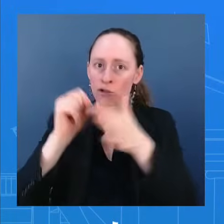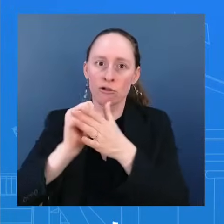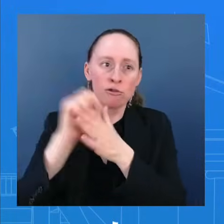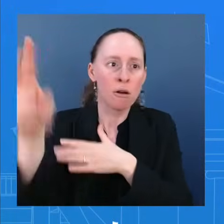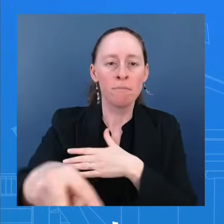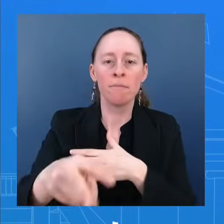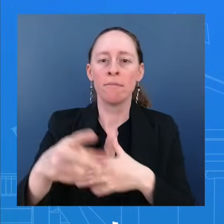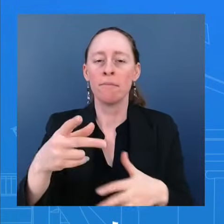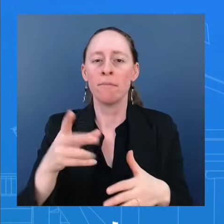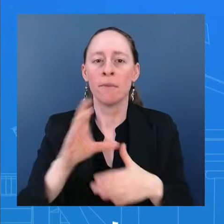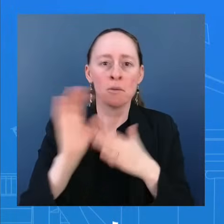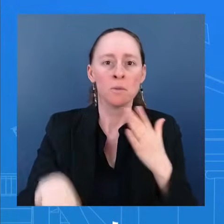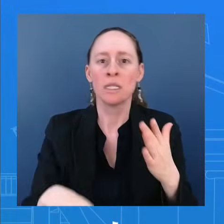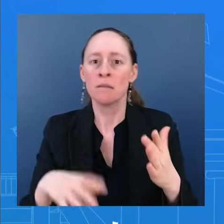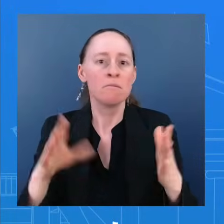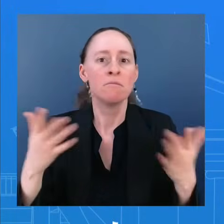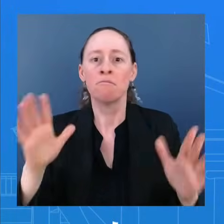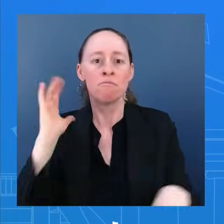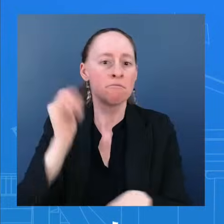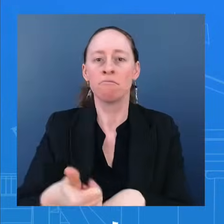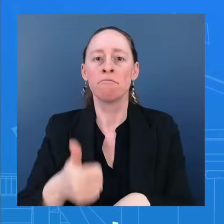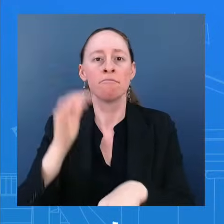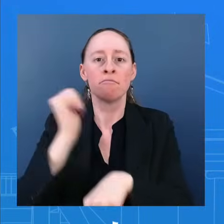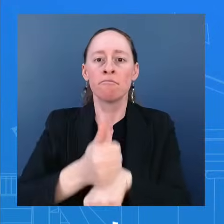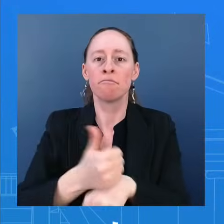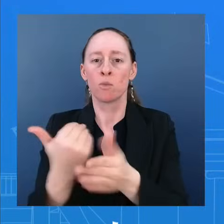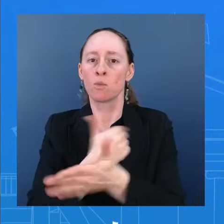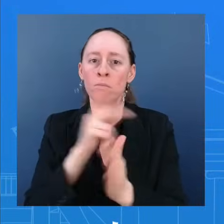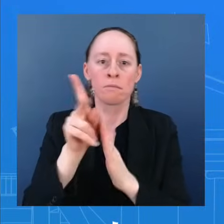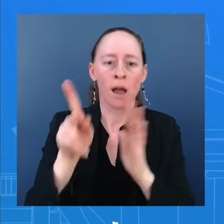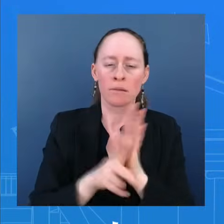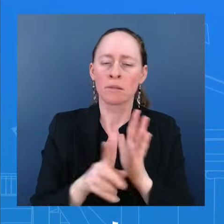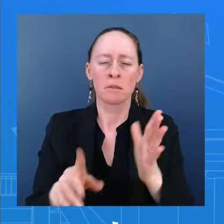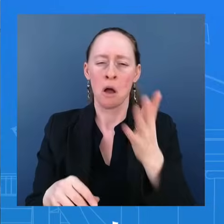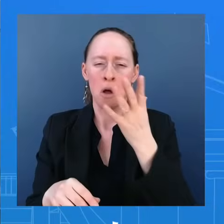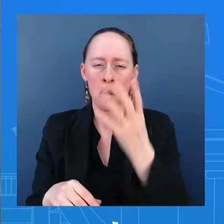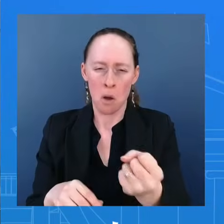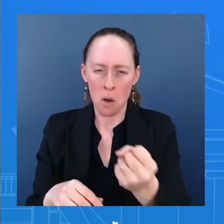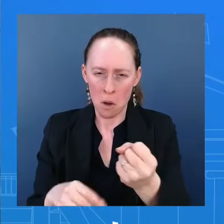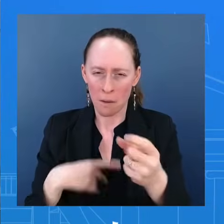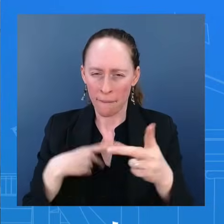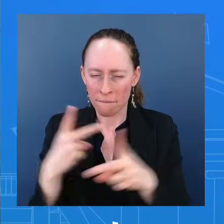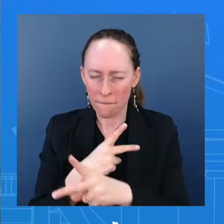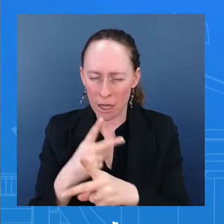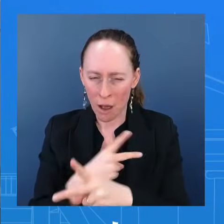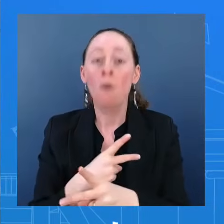But we'll -- we'll obviously see where it goes and we'll be informed by investigators. The Press: One other topic. With Jake in Israel